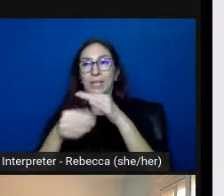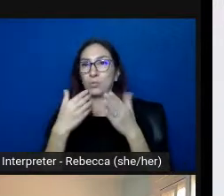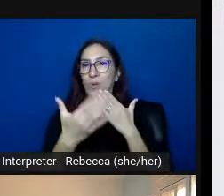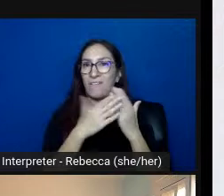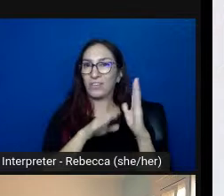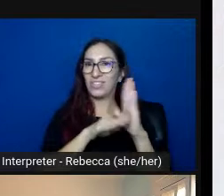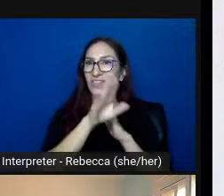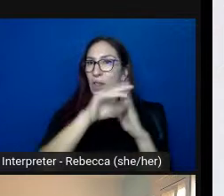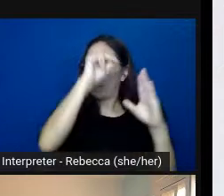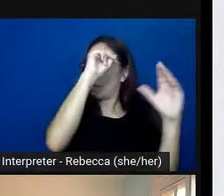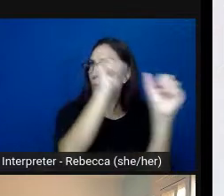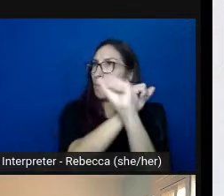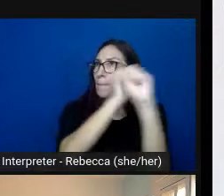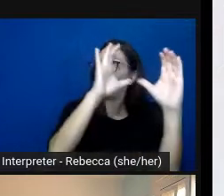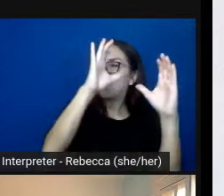change the output.